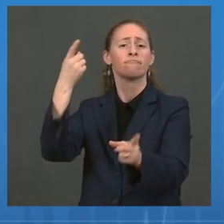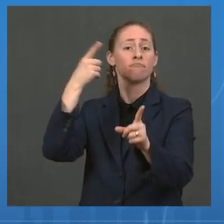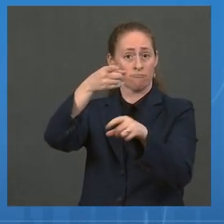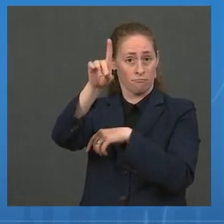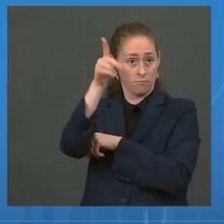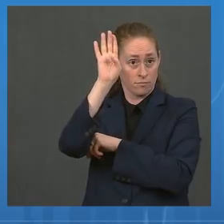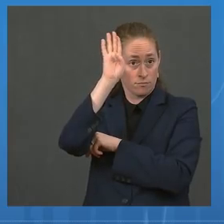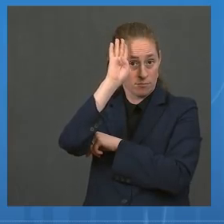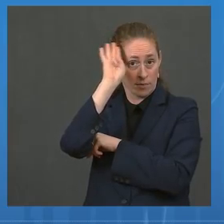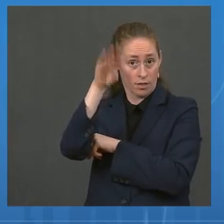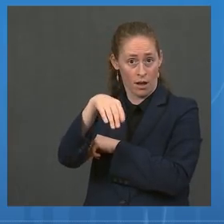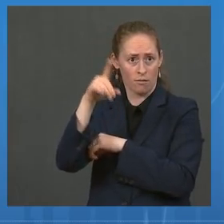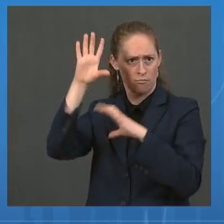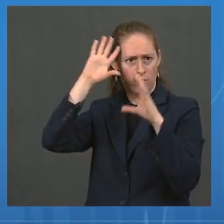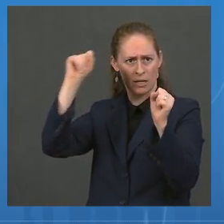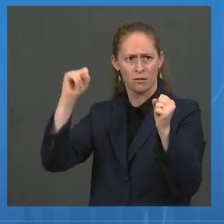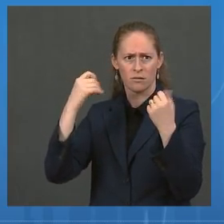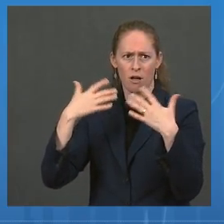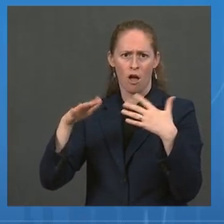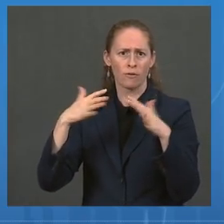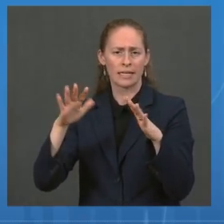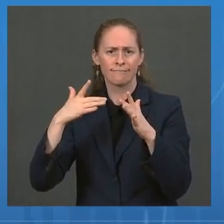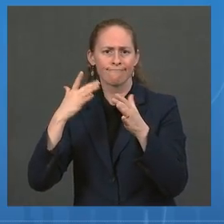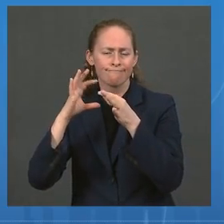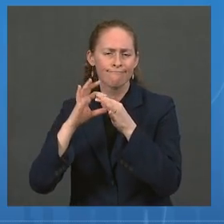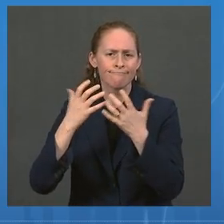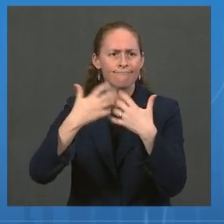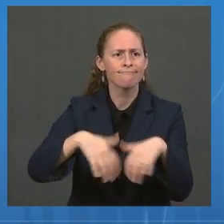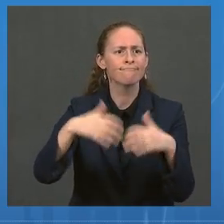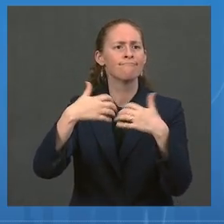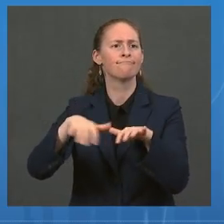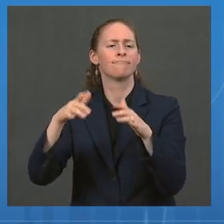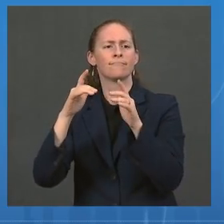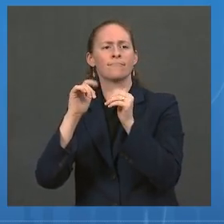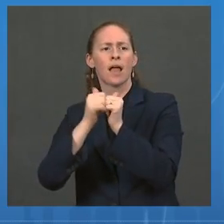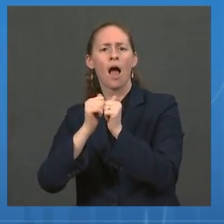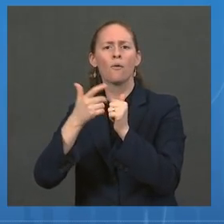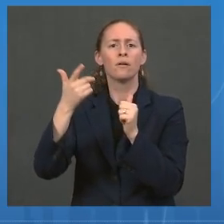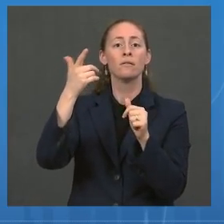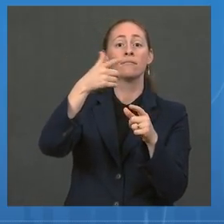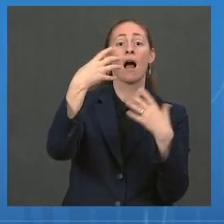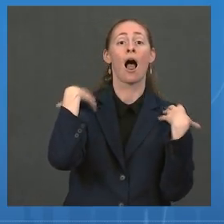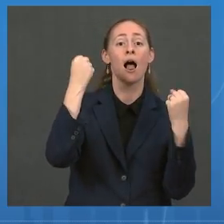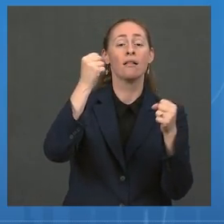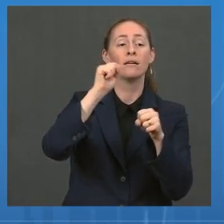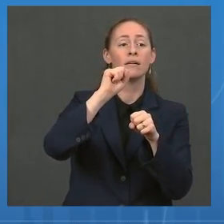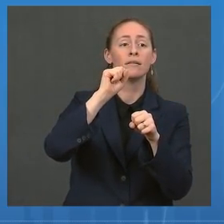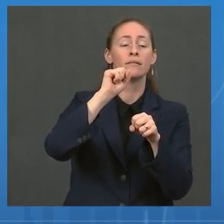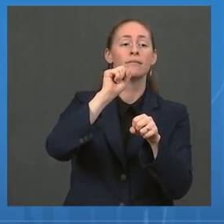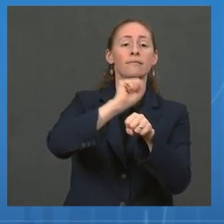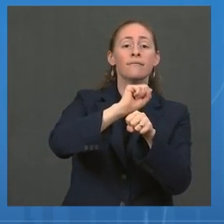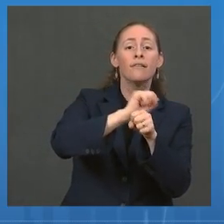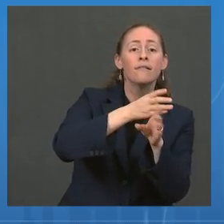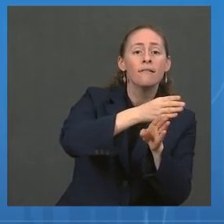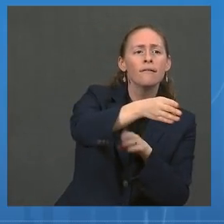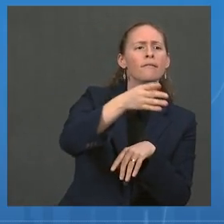on vaccination requirements: healthcare workers through the Center for Medicare and Medicaid,